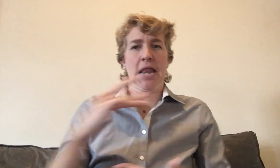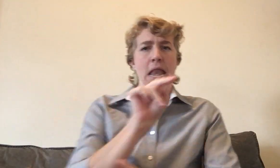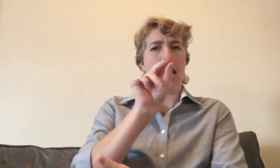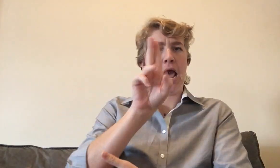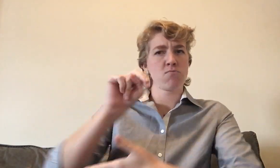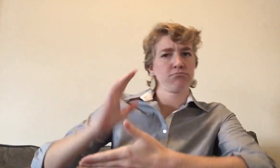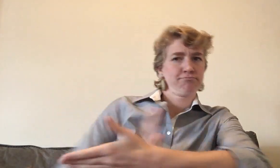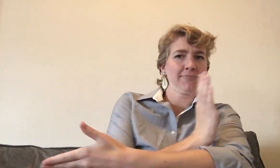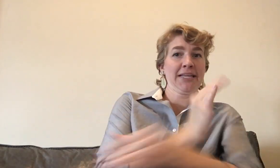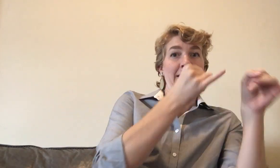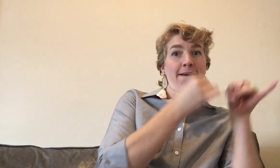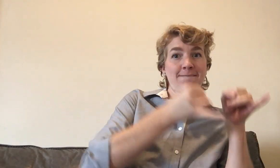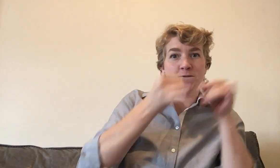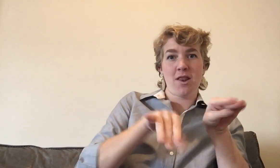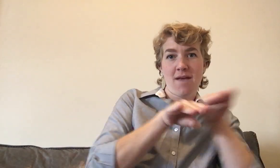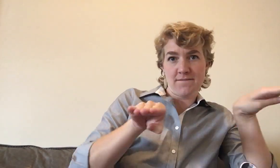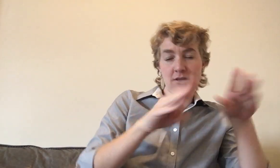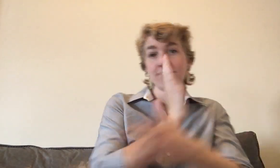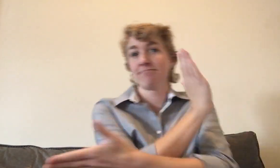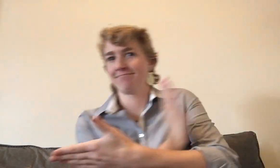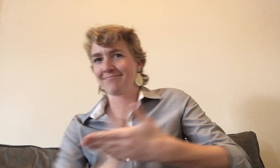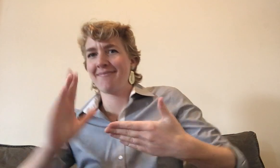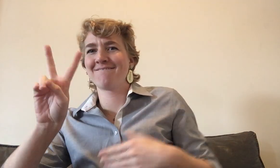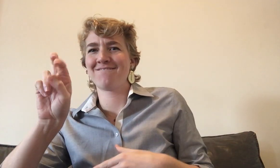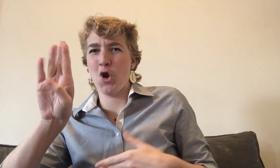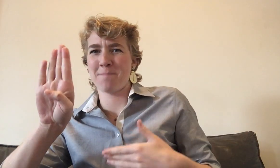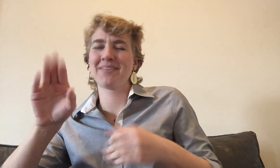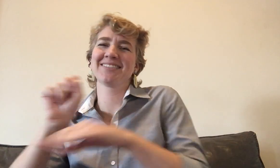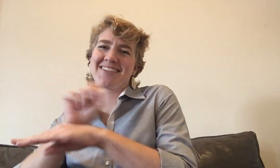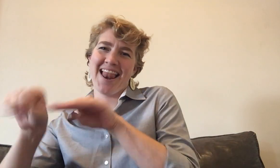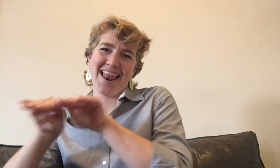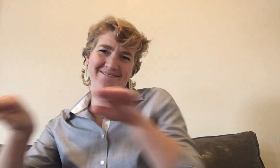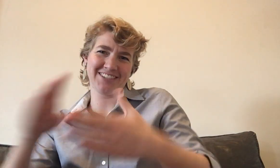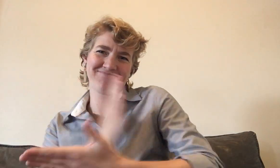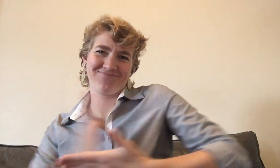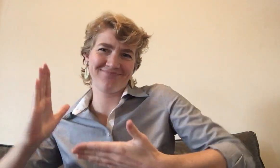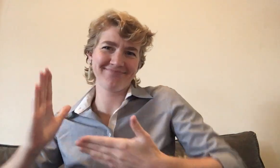in that nouns are usually individual-level and verbs are often stage-level.